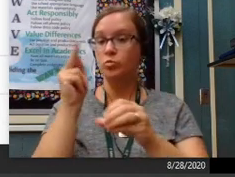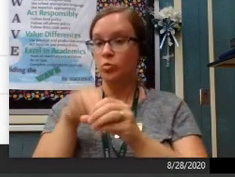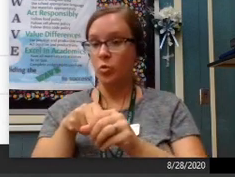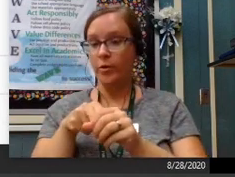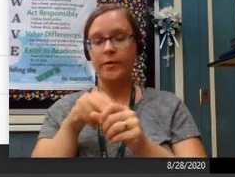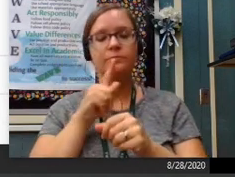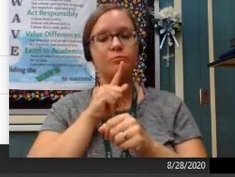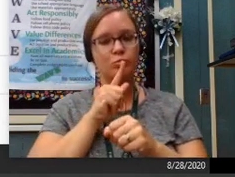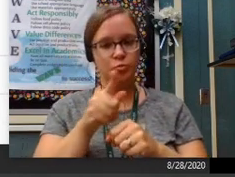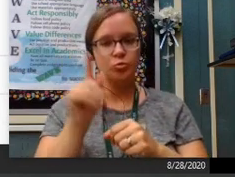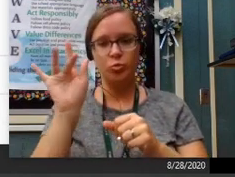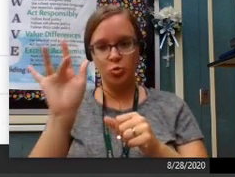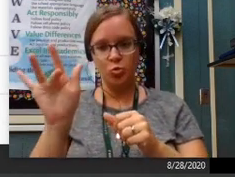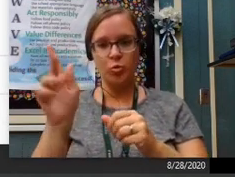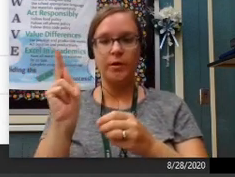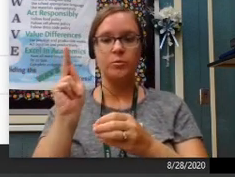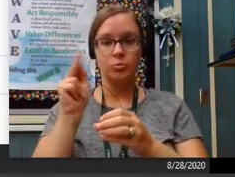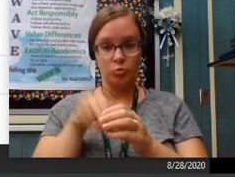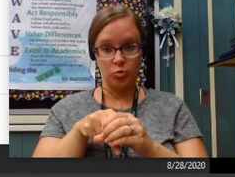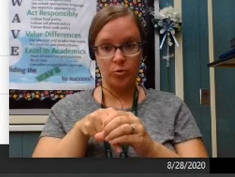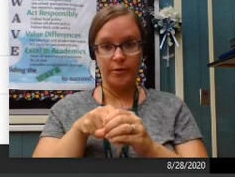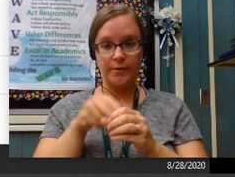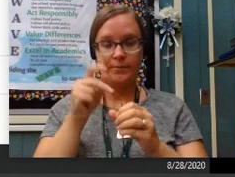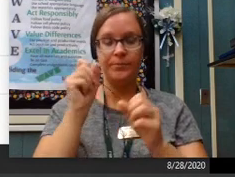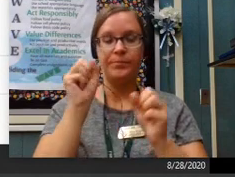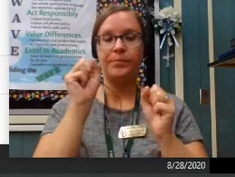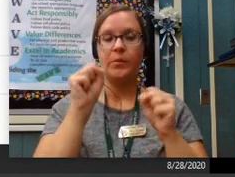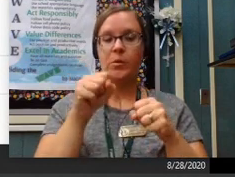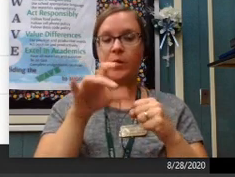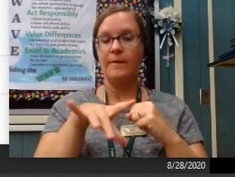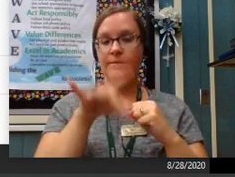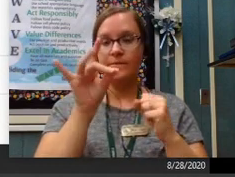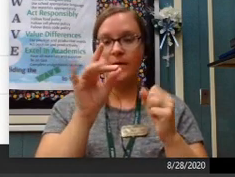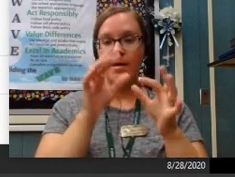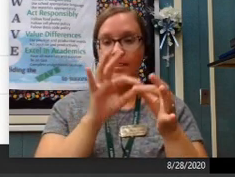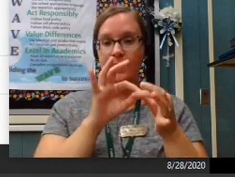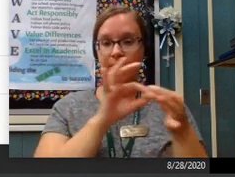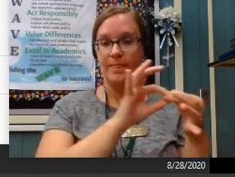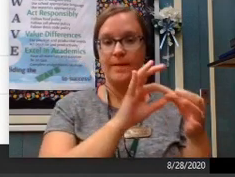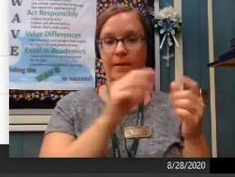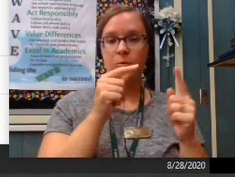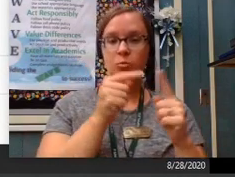Please make sure you join your classroom so that you can find the link to your Zoom for